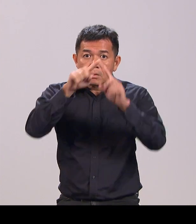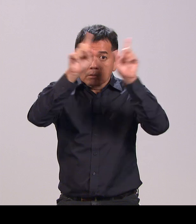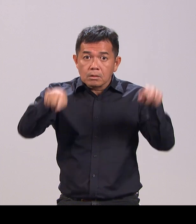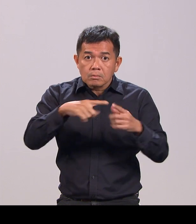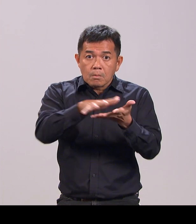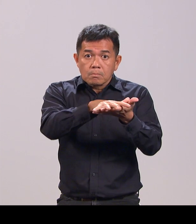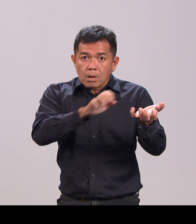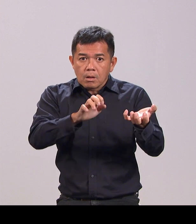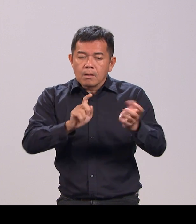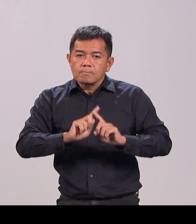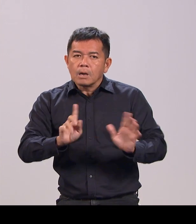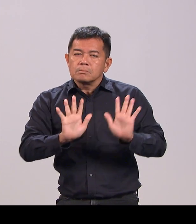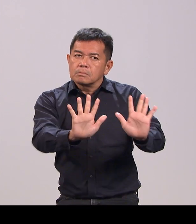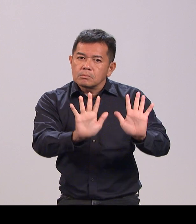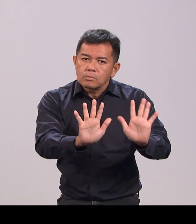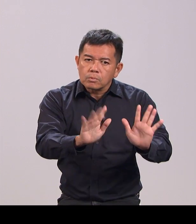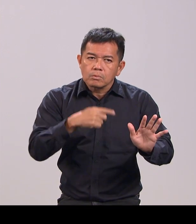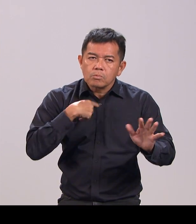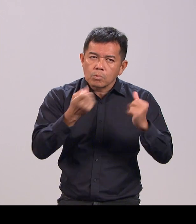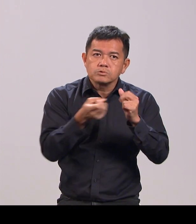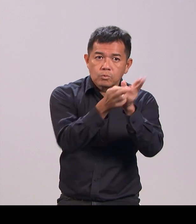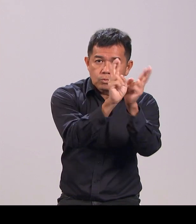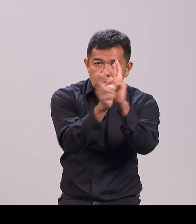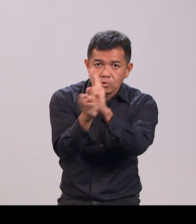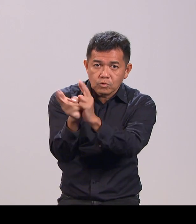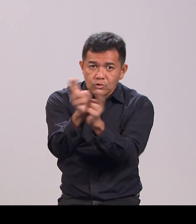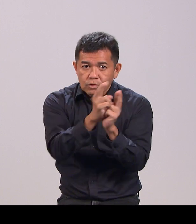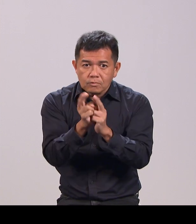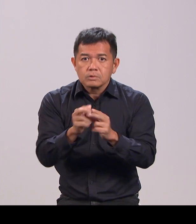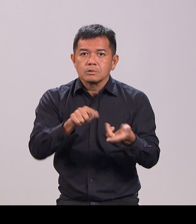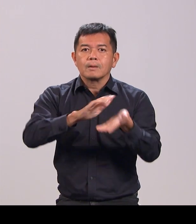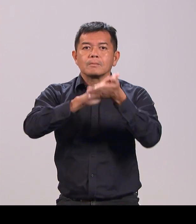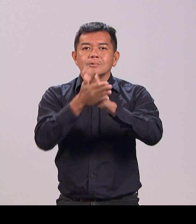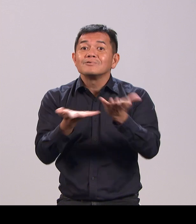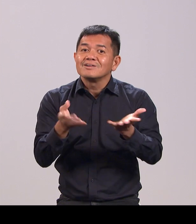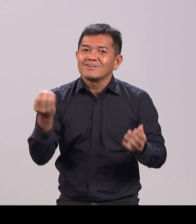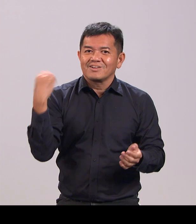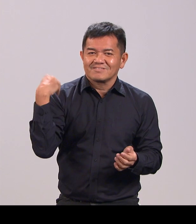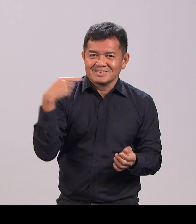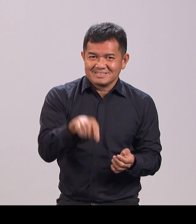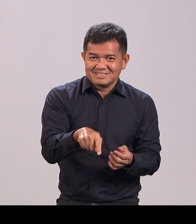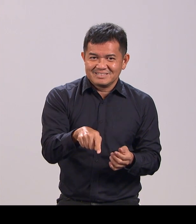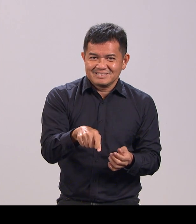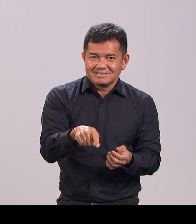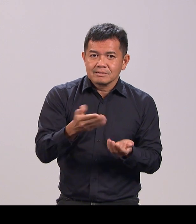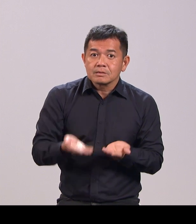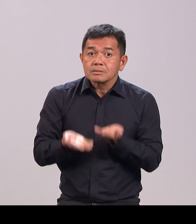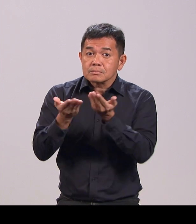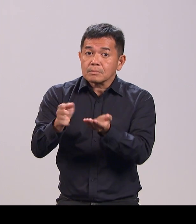An incubator is a building which offers spaces for rent to entrepreneurs to start companies.